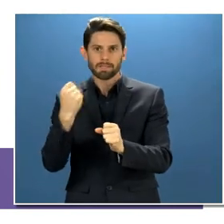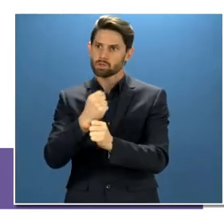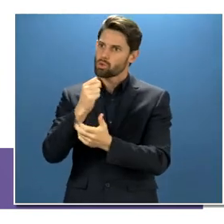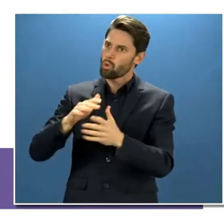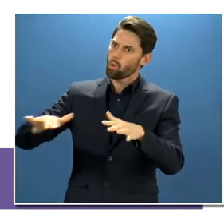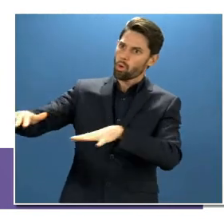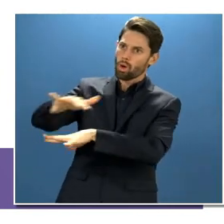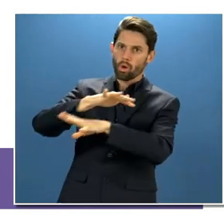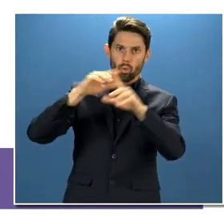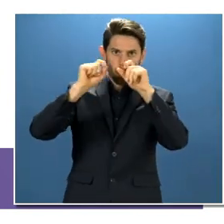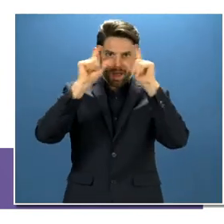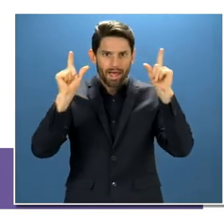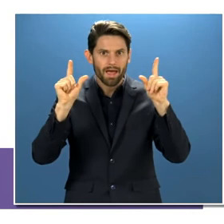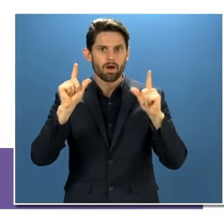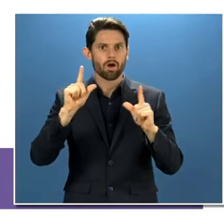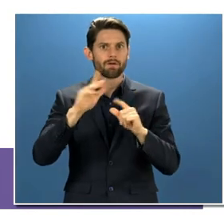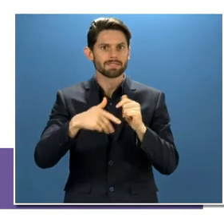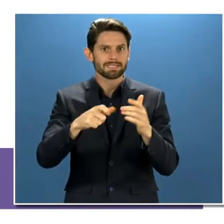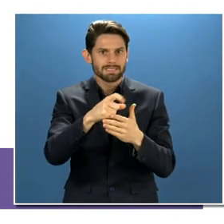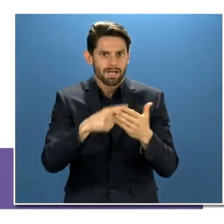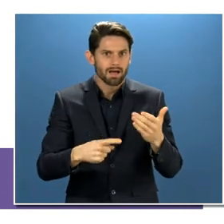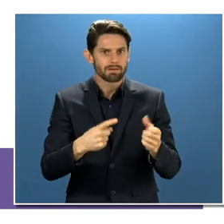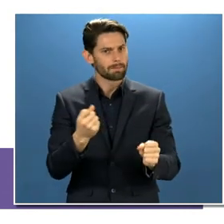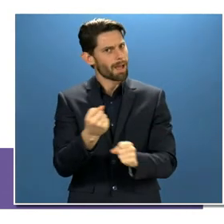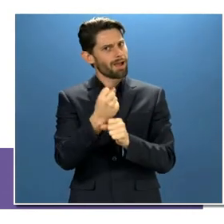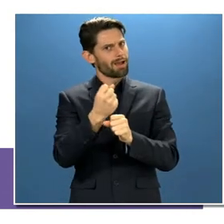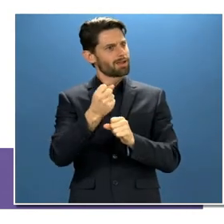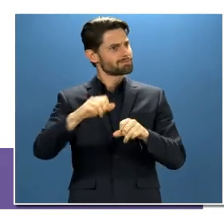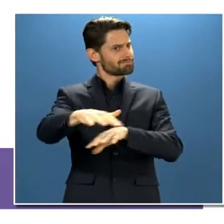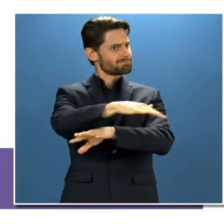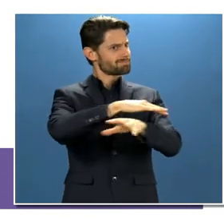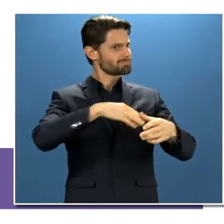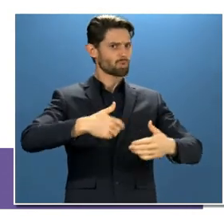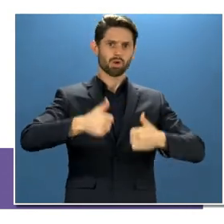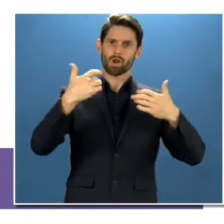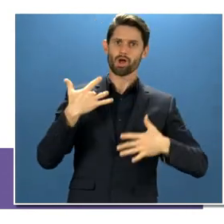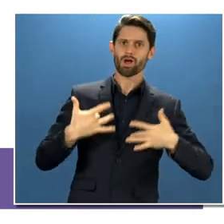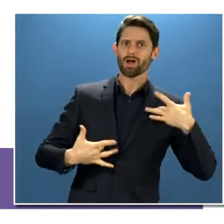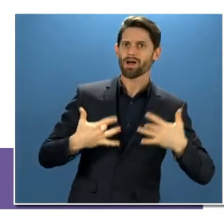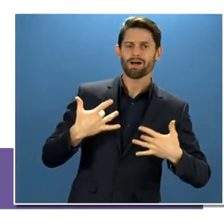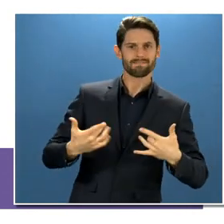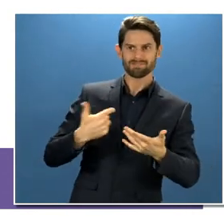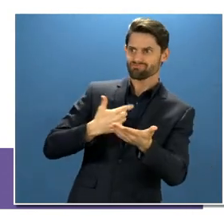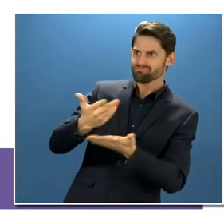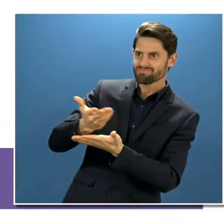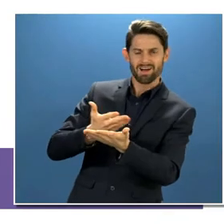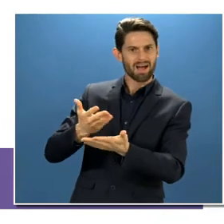You know, making a better place for the community and making it good. You know, be safe, all live together, be happy.